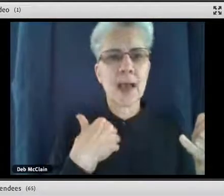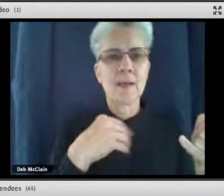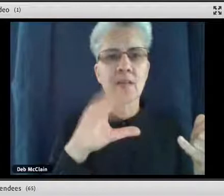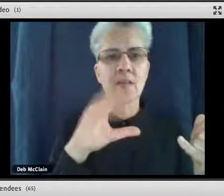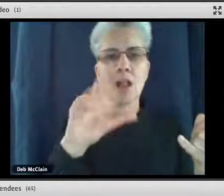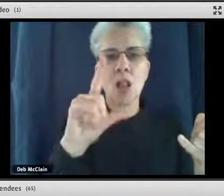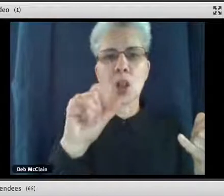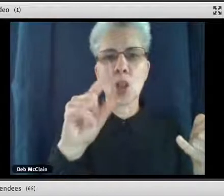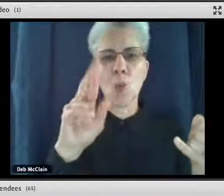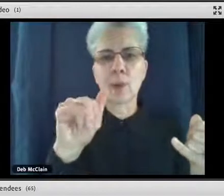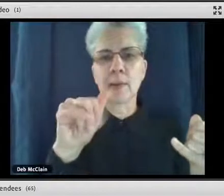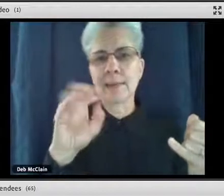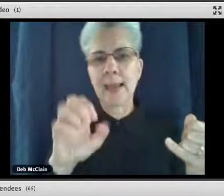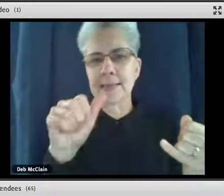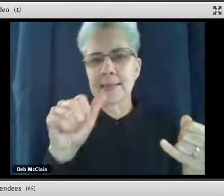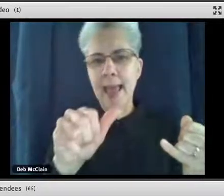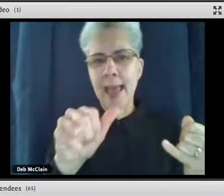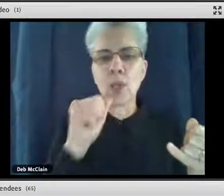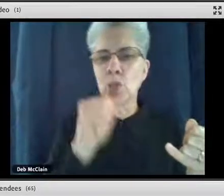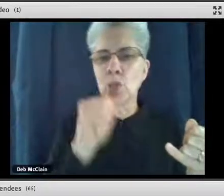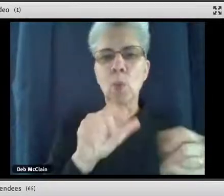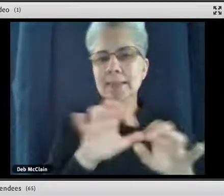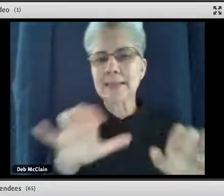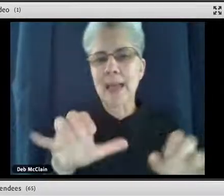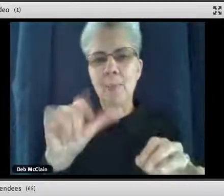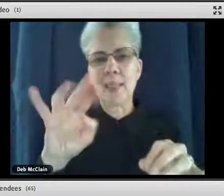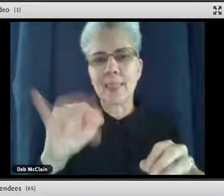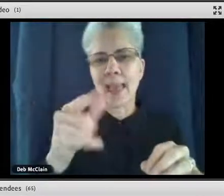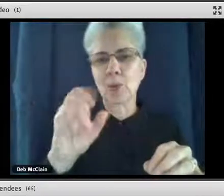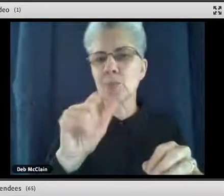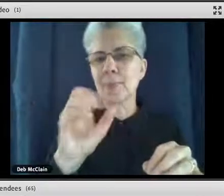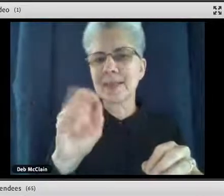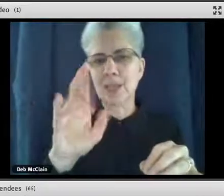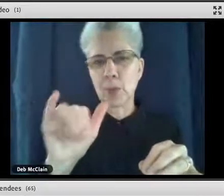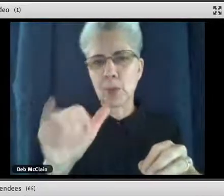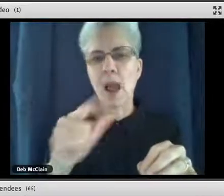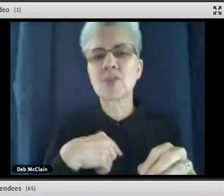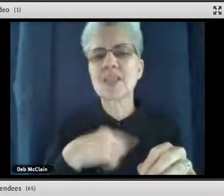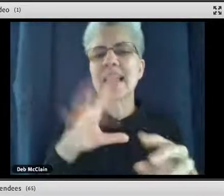we would just have lowercase "a." You wouldn't put language material as well. I'm just including the meaning here